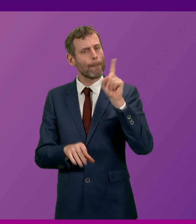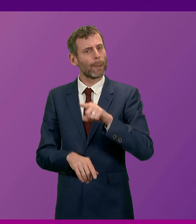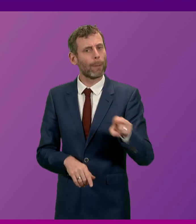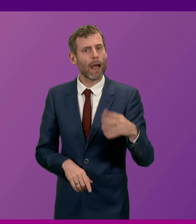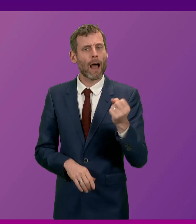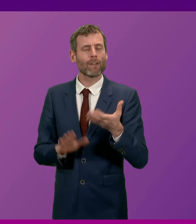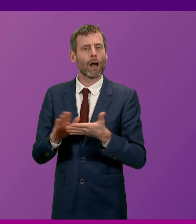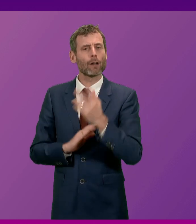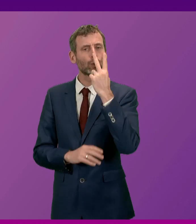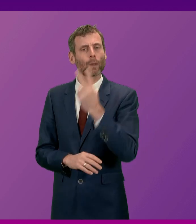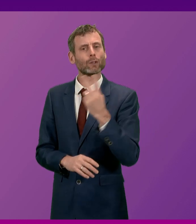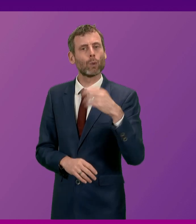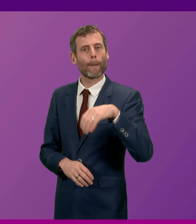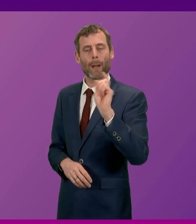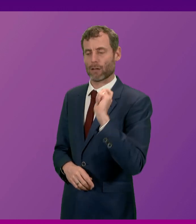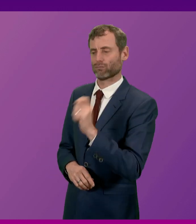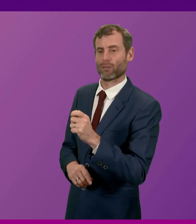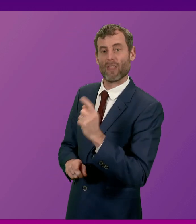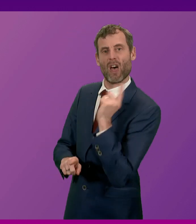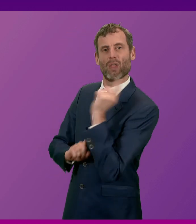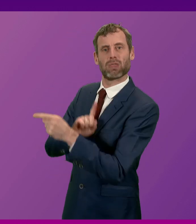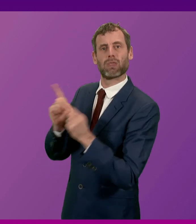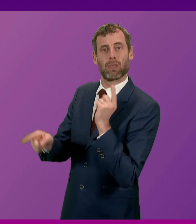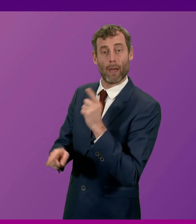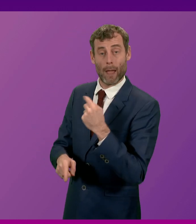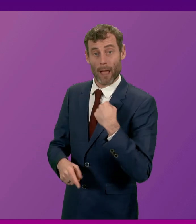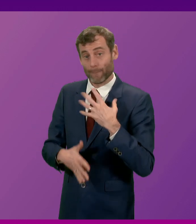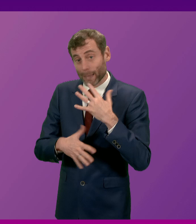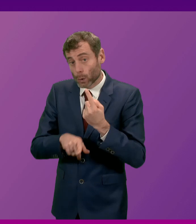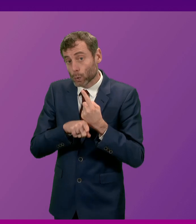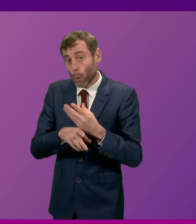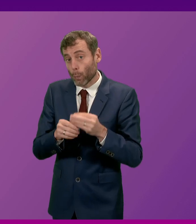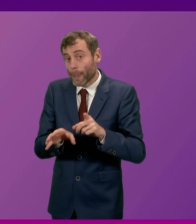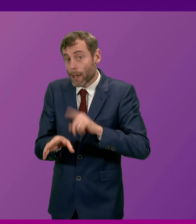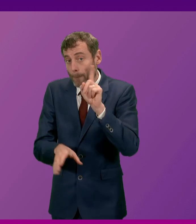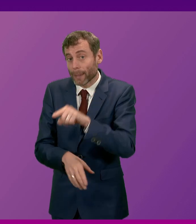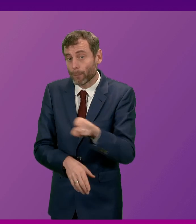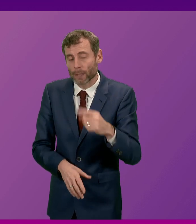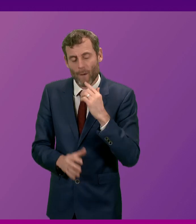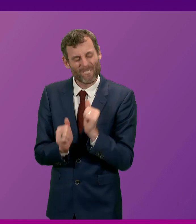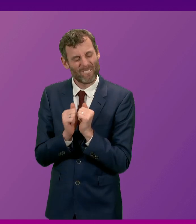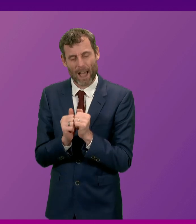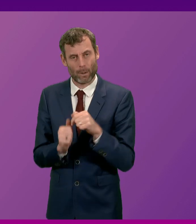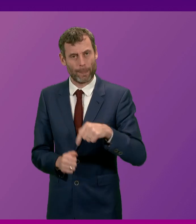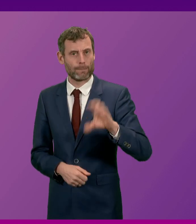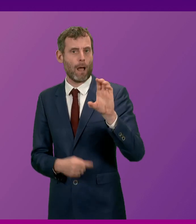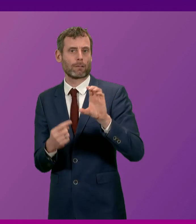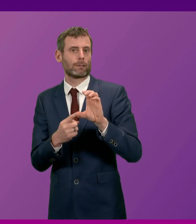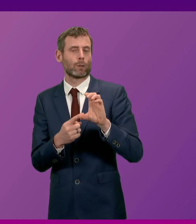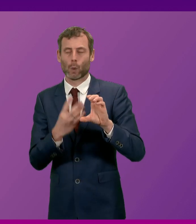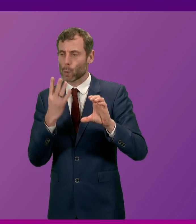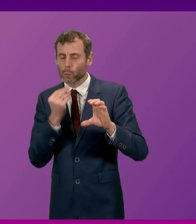of their under-22 bus pass. I know from speaking to young people how valued that bus pass is by